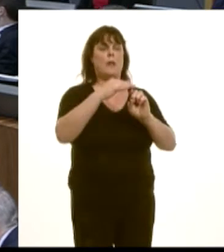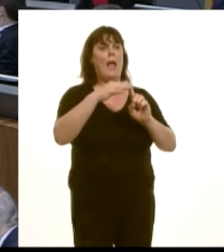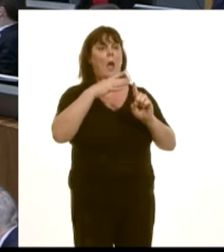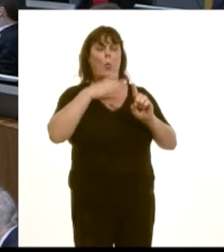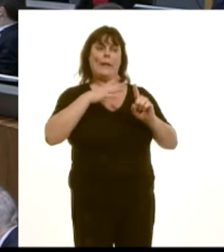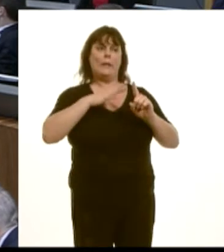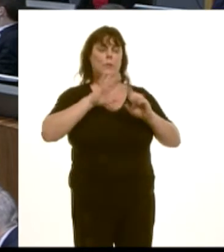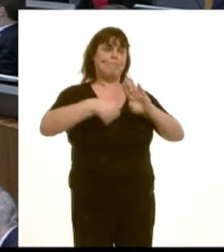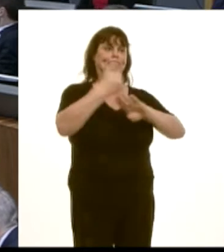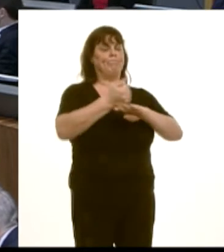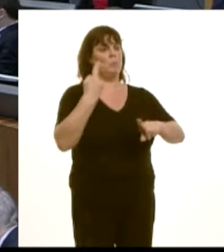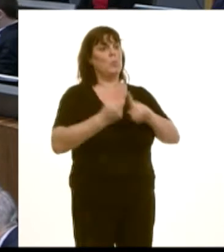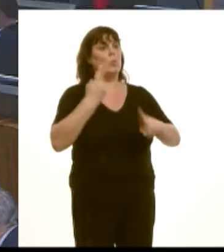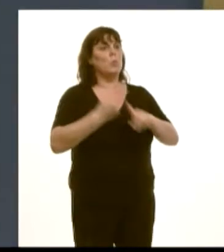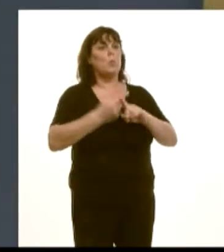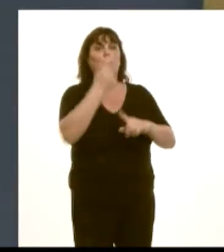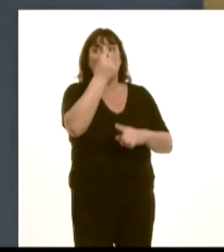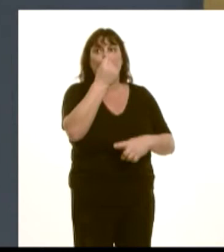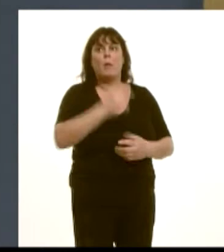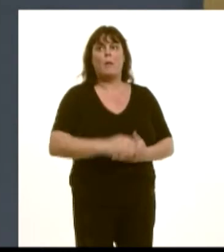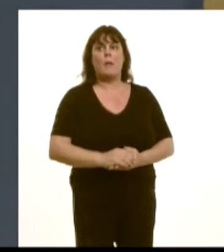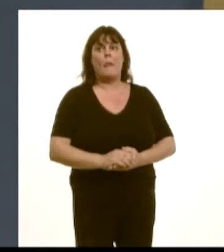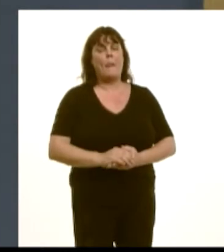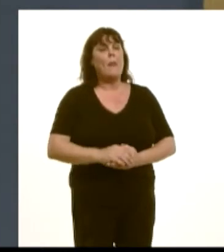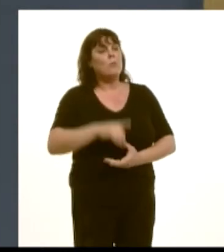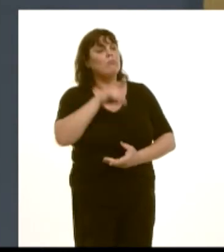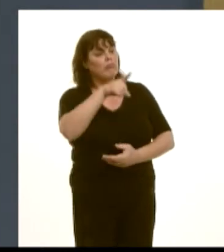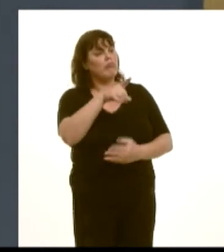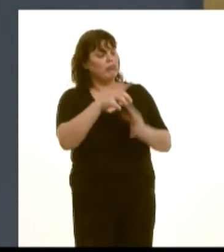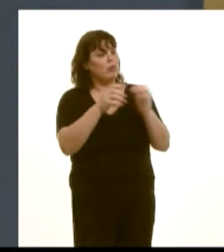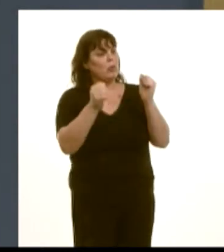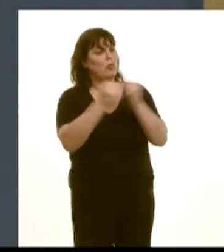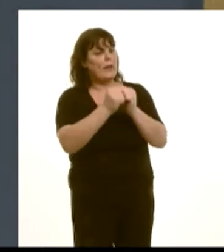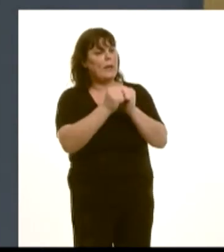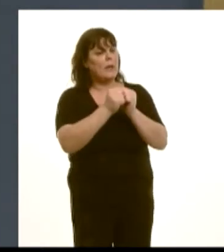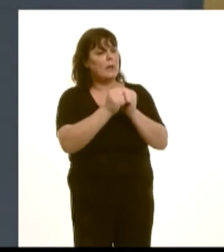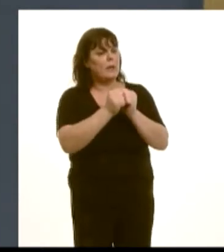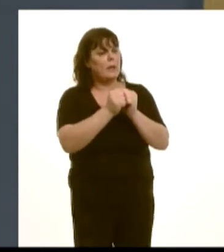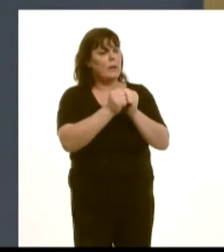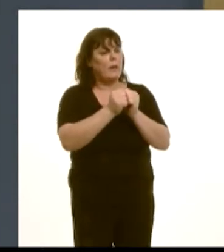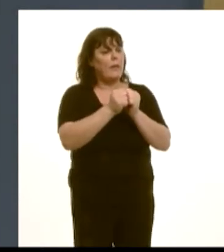as possible? To that end, do you agree that early Welsh Government access to borrowing